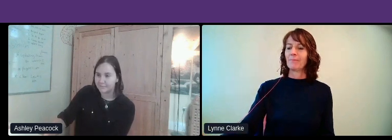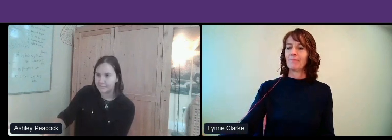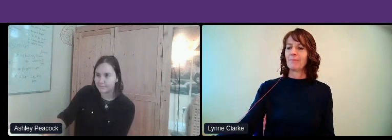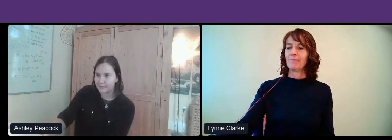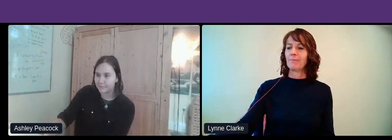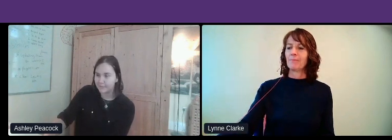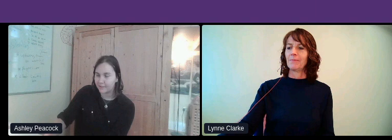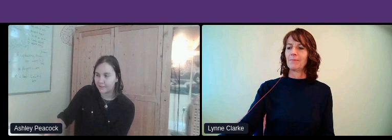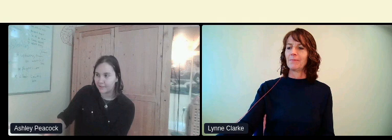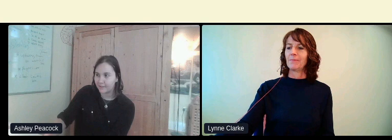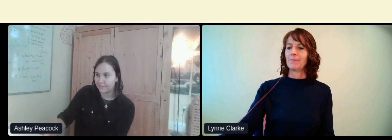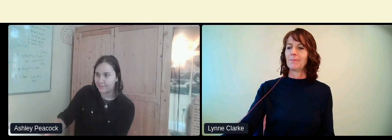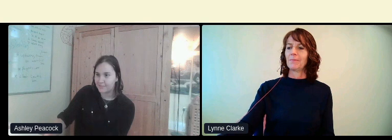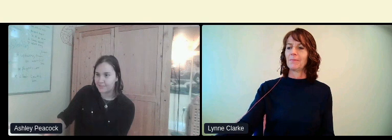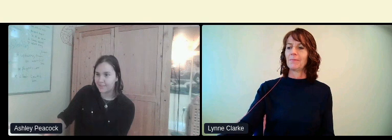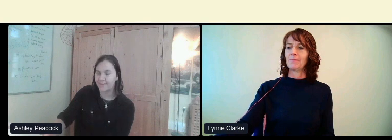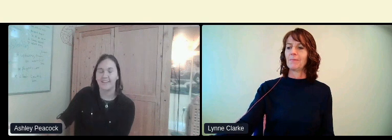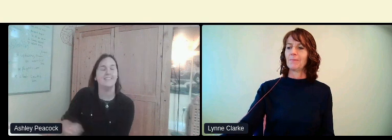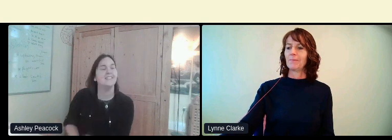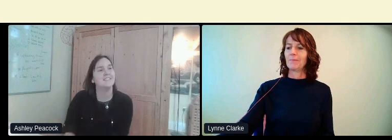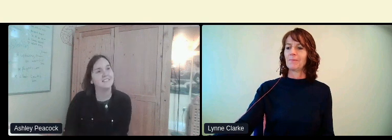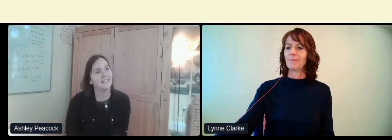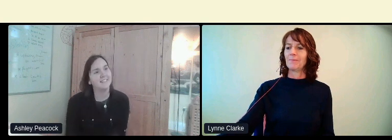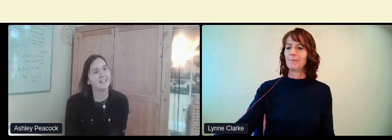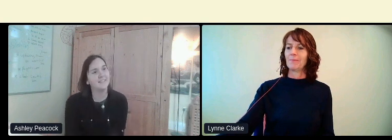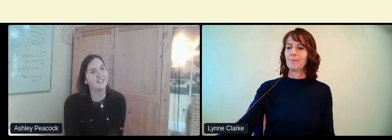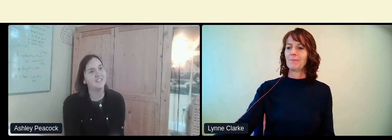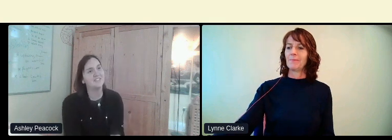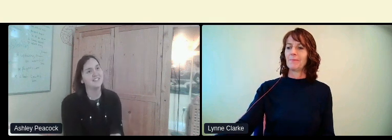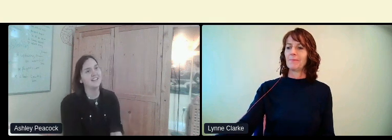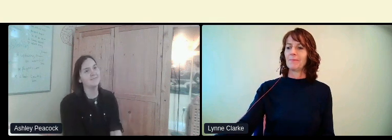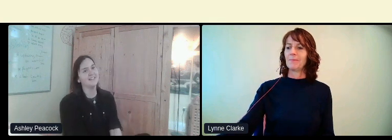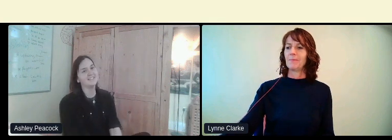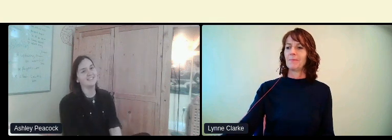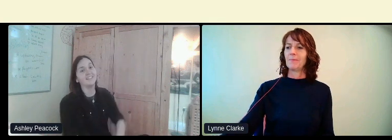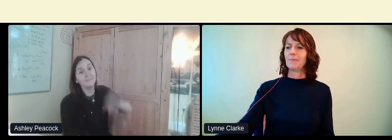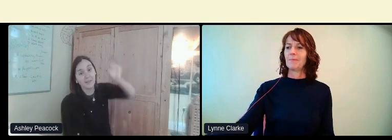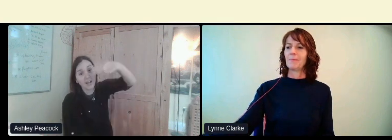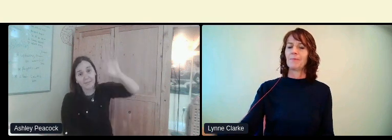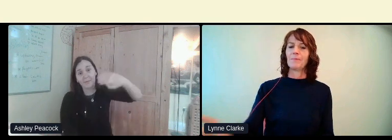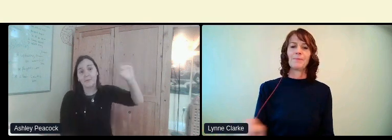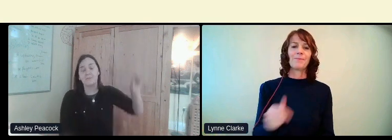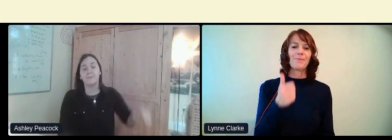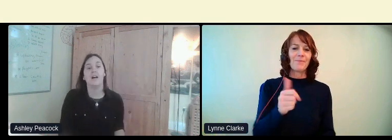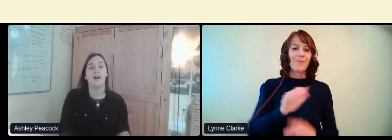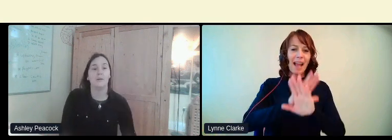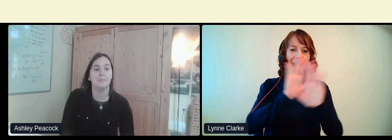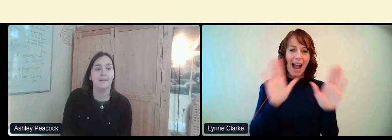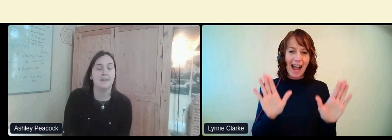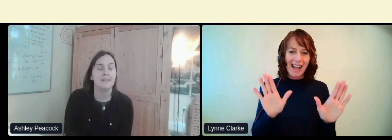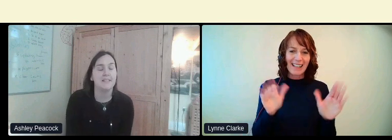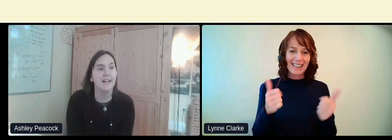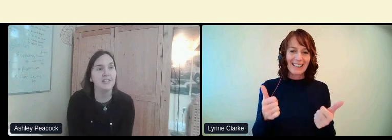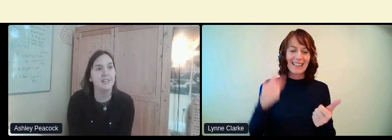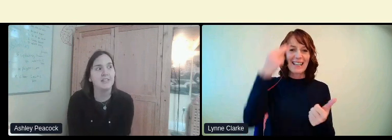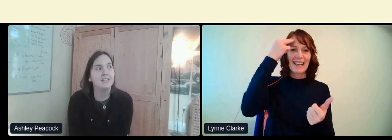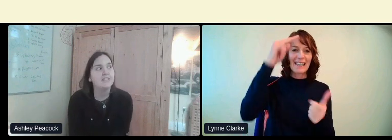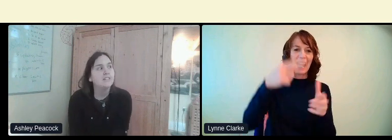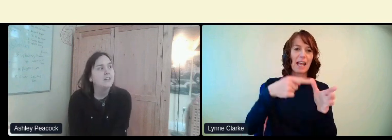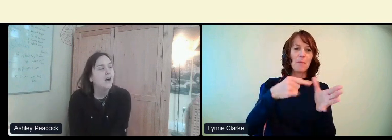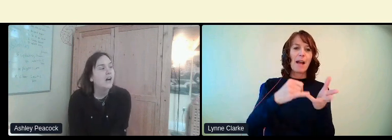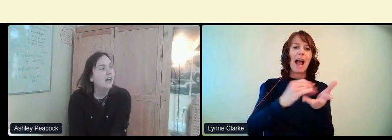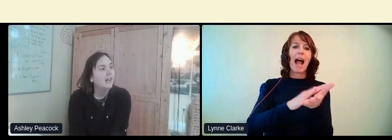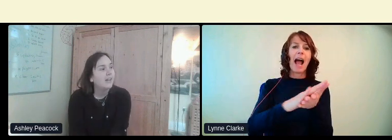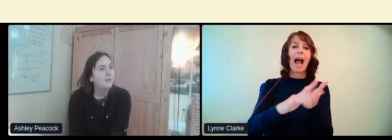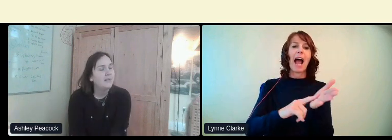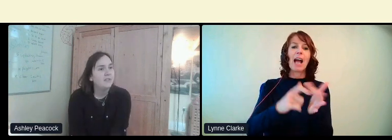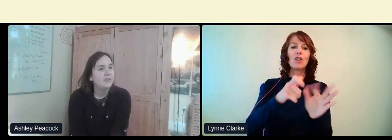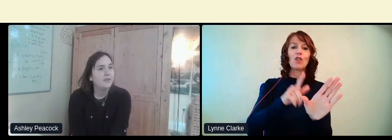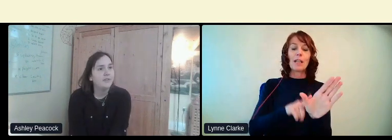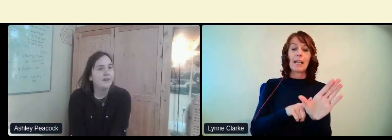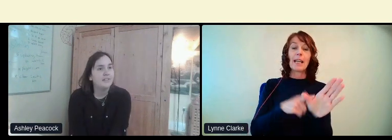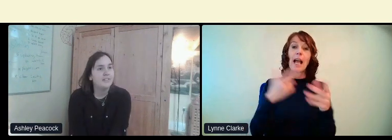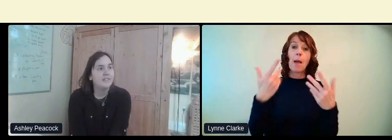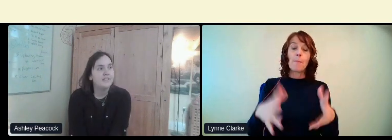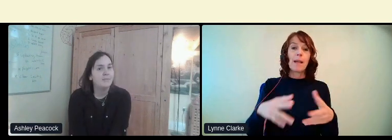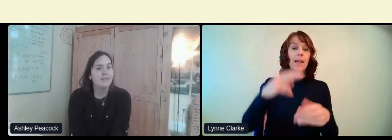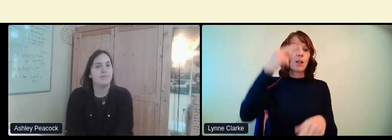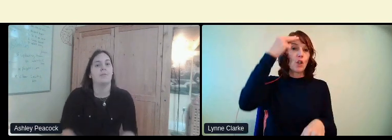Hi everyone, my name is Ashley. I have been in the neurodiverse space for